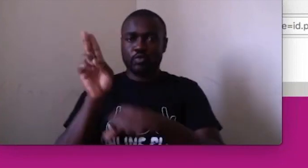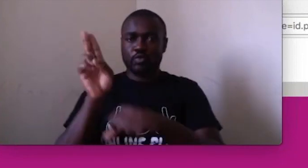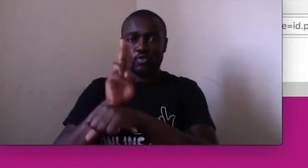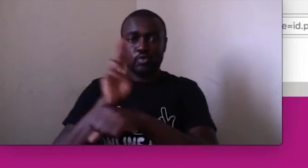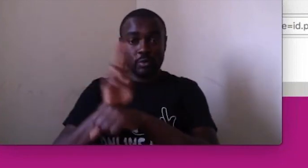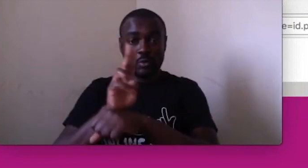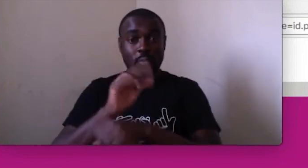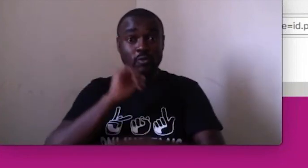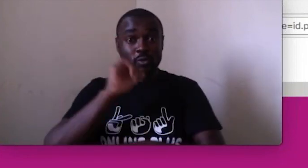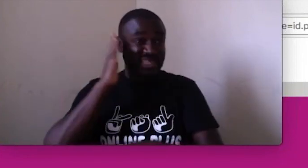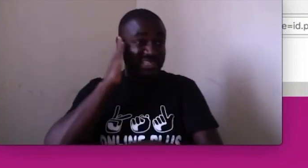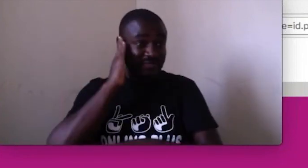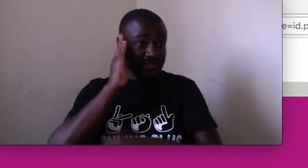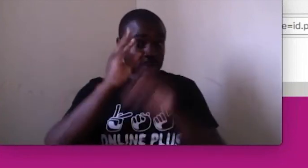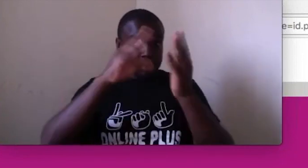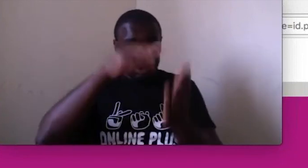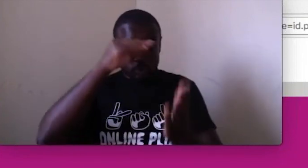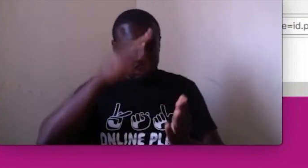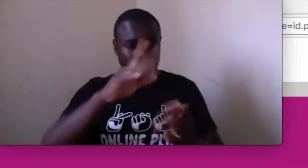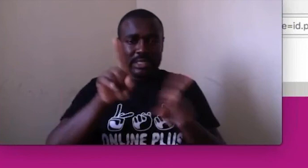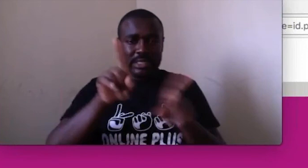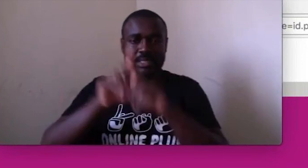school deaf going children